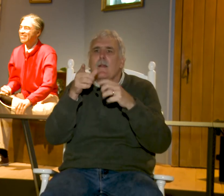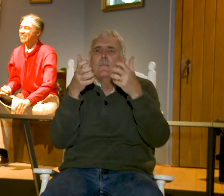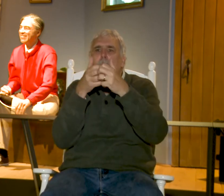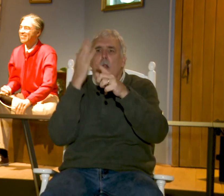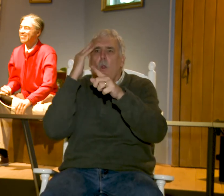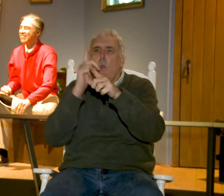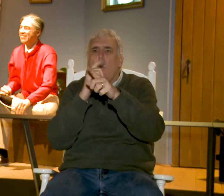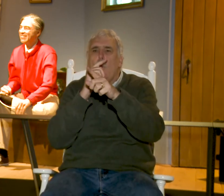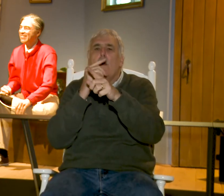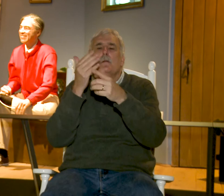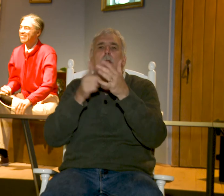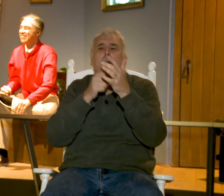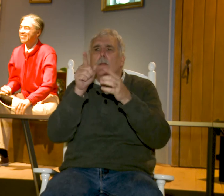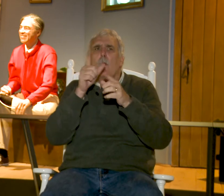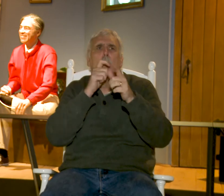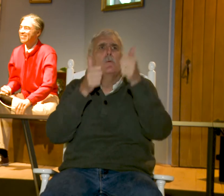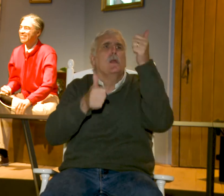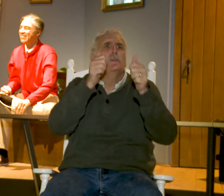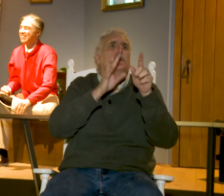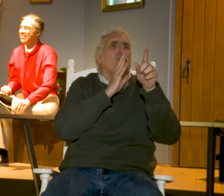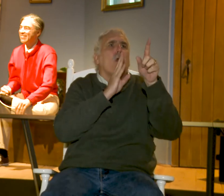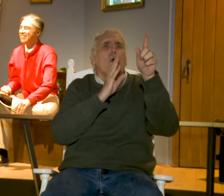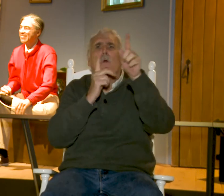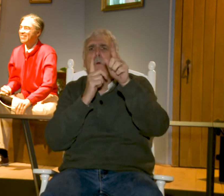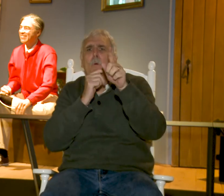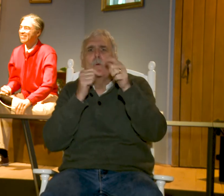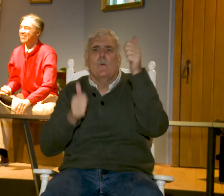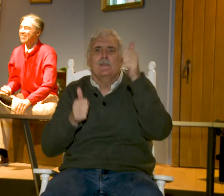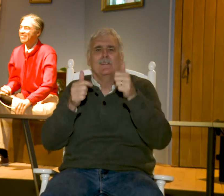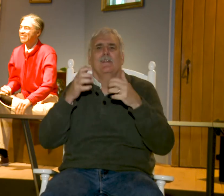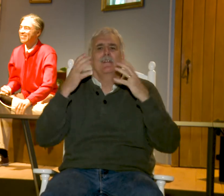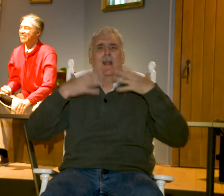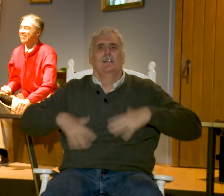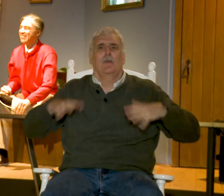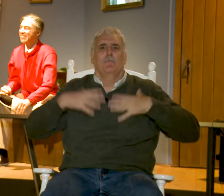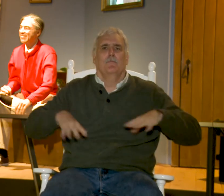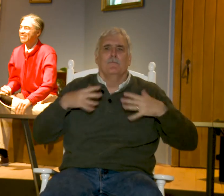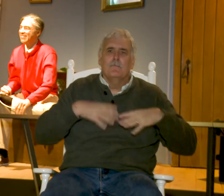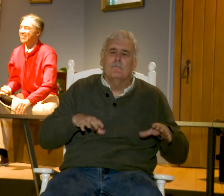to the appropriate signer. The costumes will make it easier for the child to distinguish between characters.